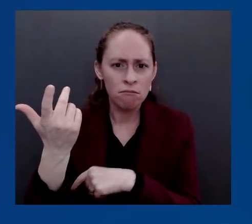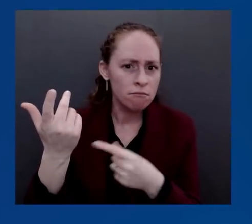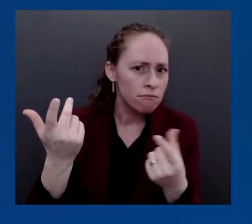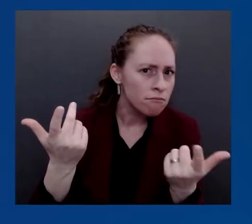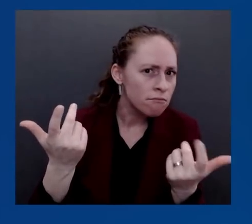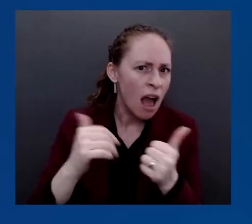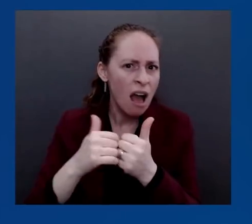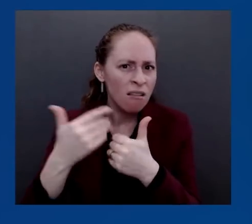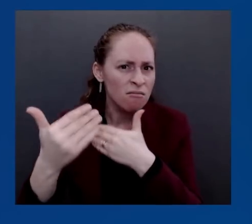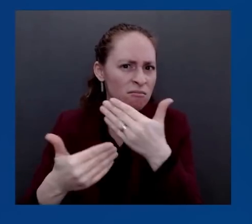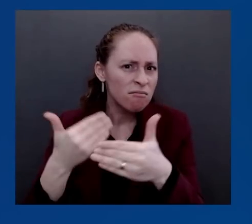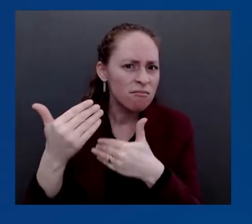Thank you.